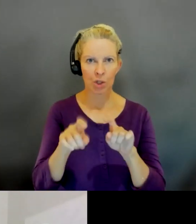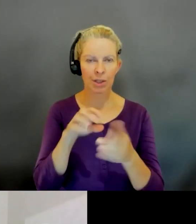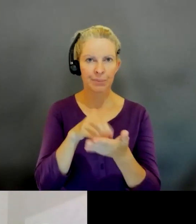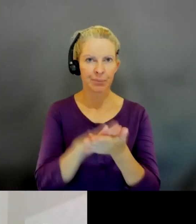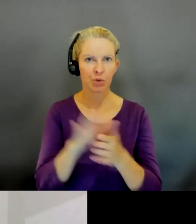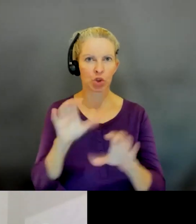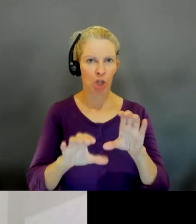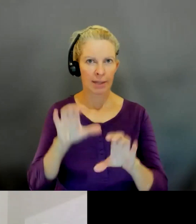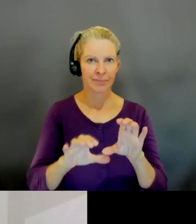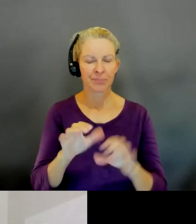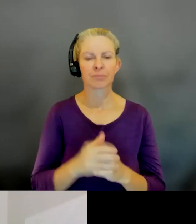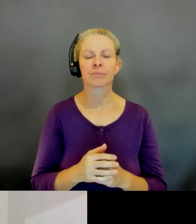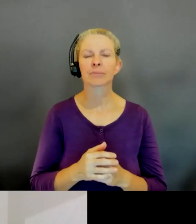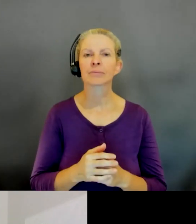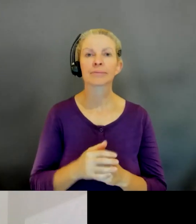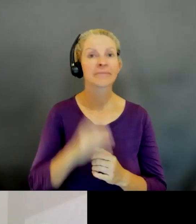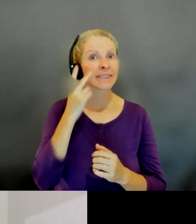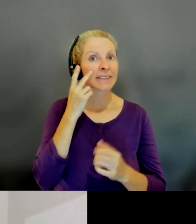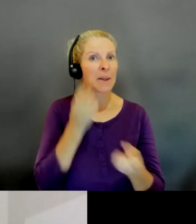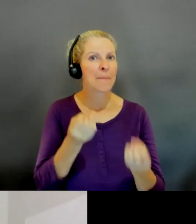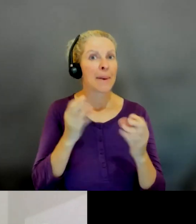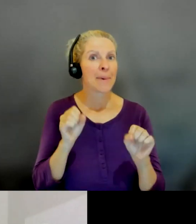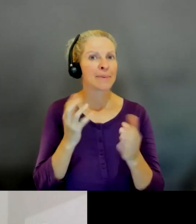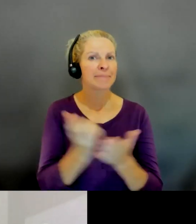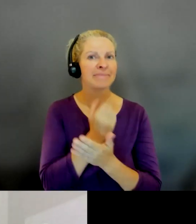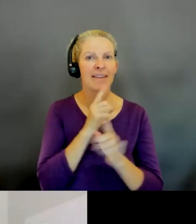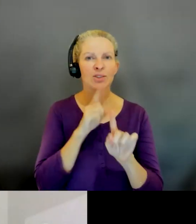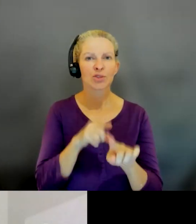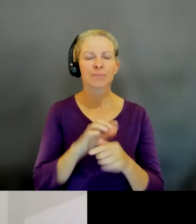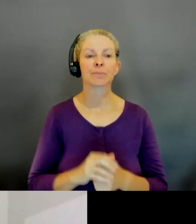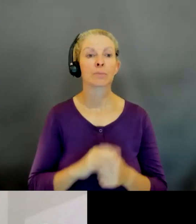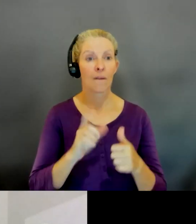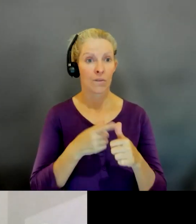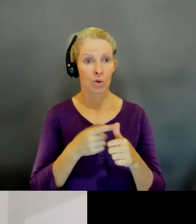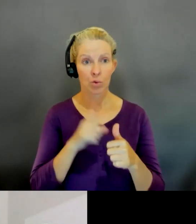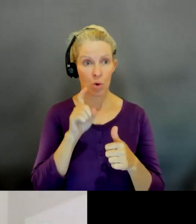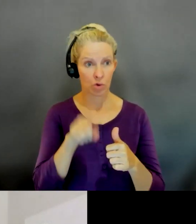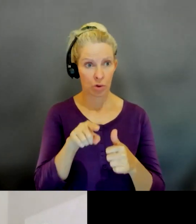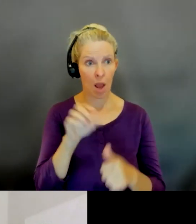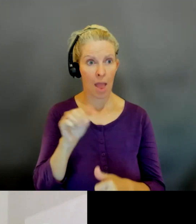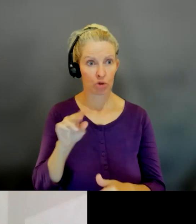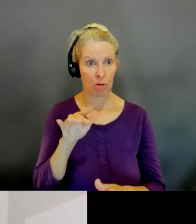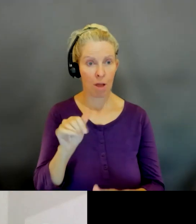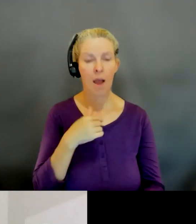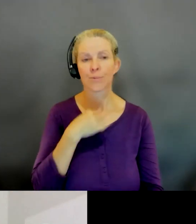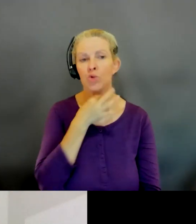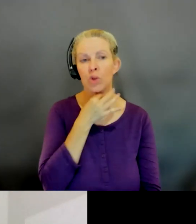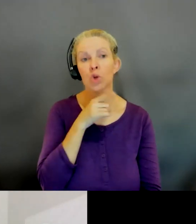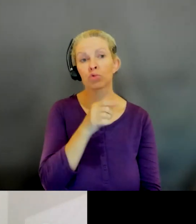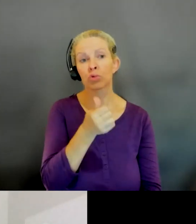can get to. The first one for you, Angela, is do you have suggestions for individual contributors